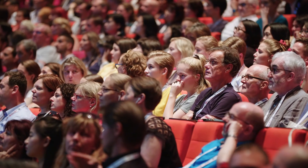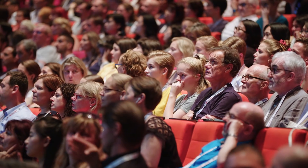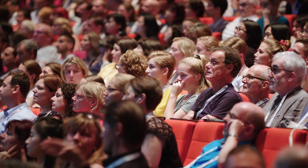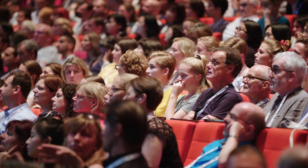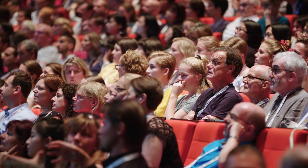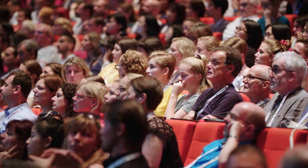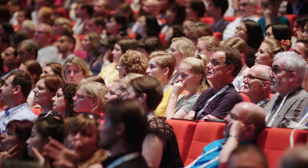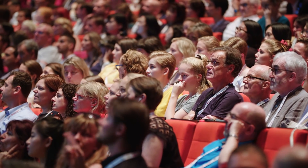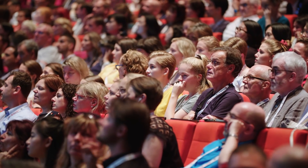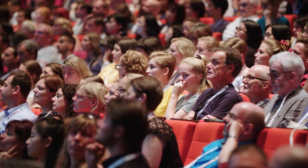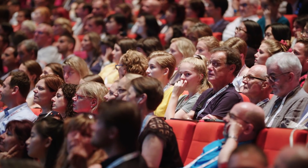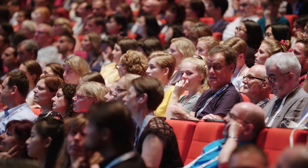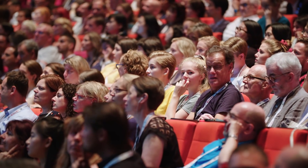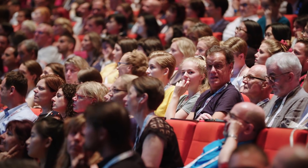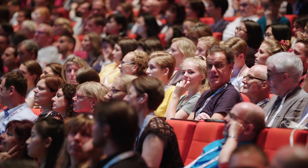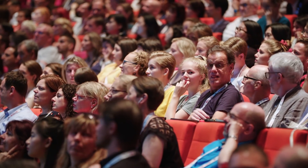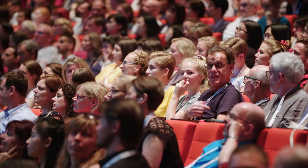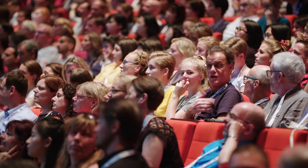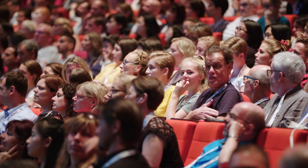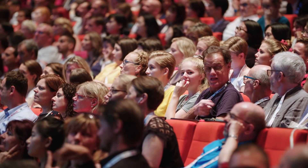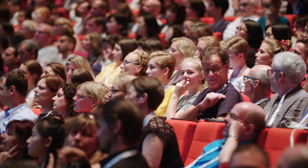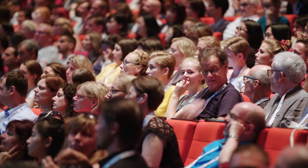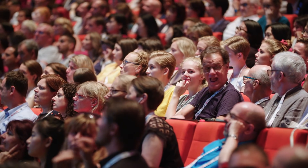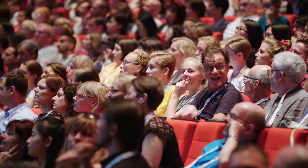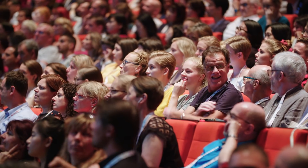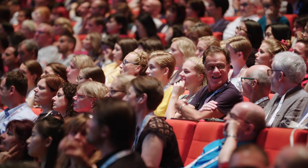and it's just so awesome to see somebody in such a powerful position